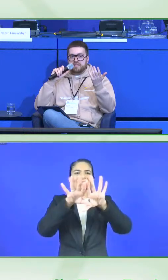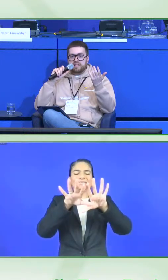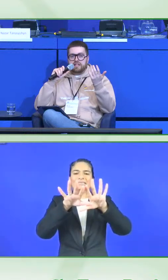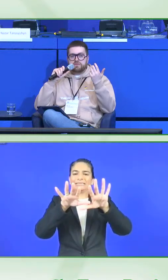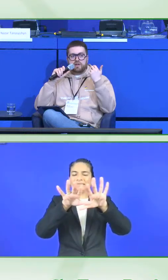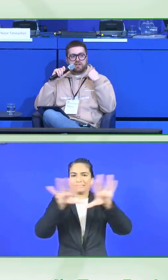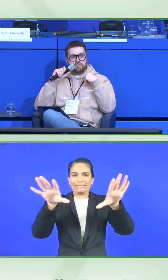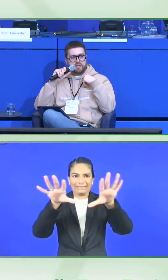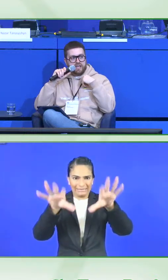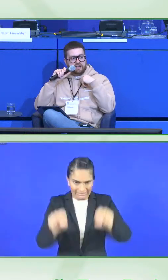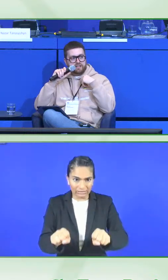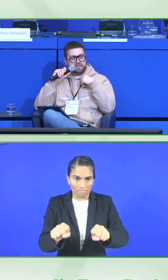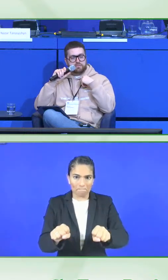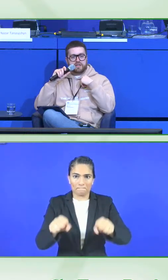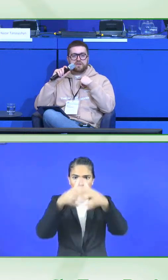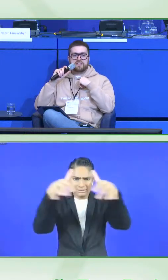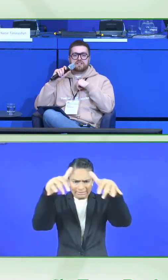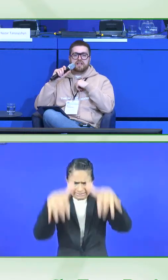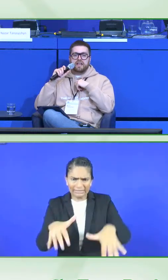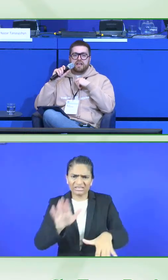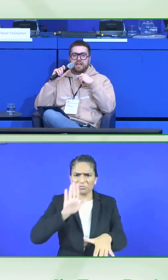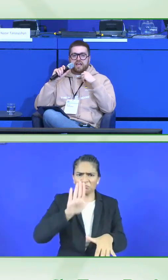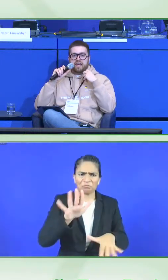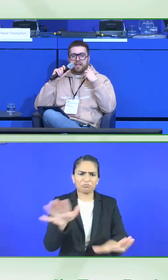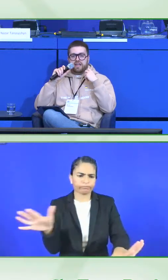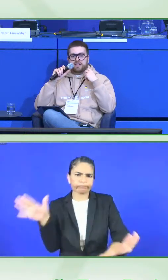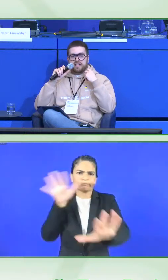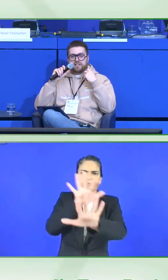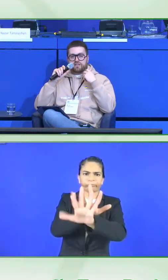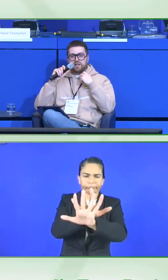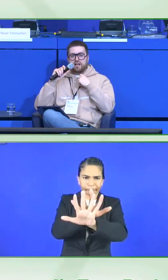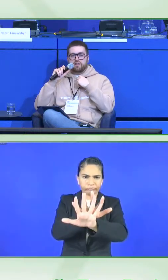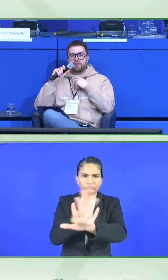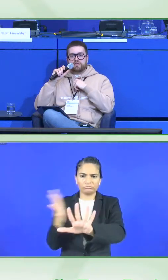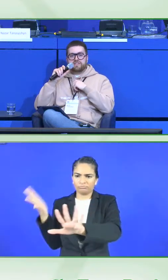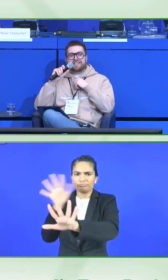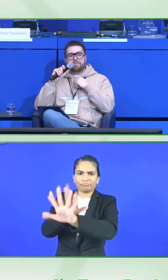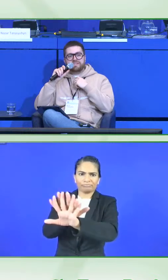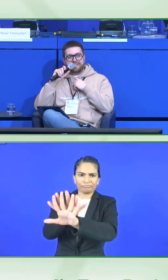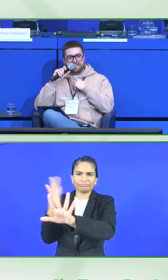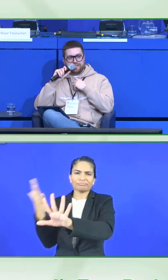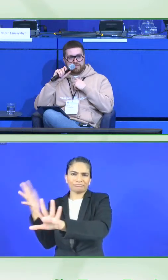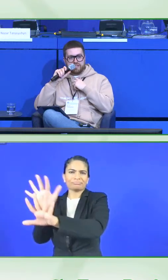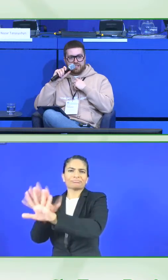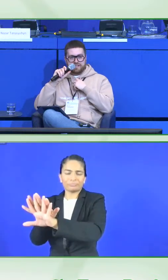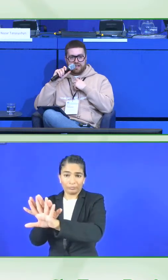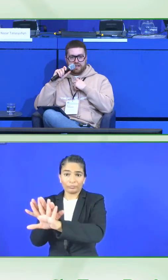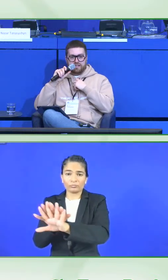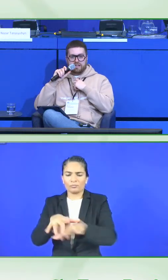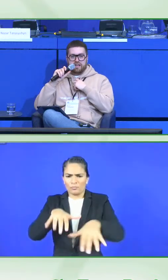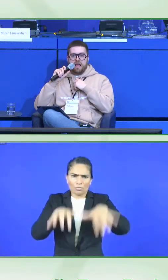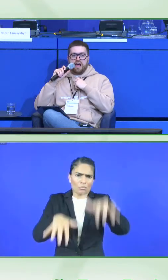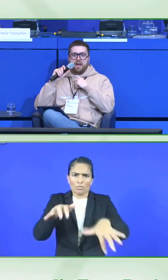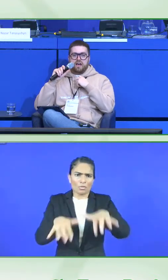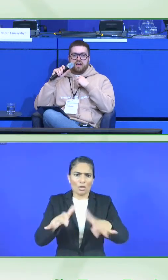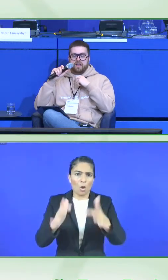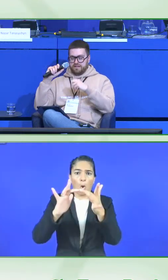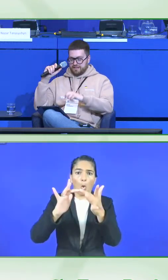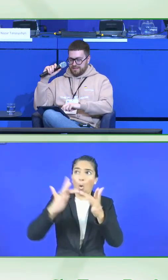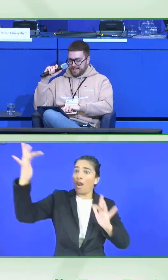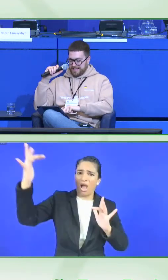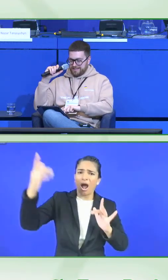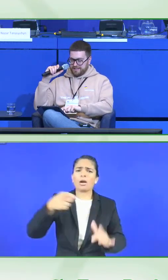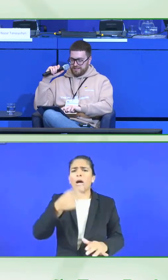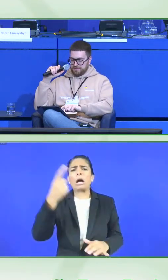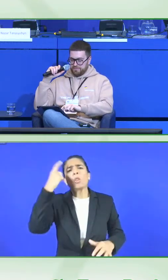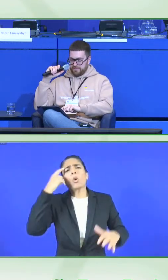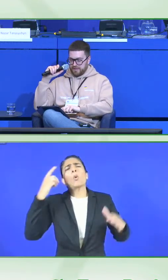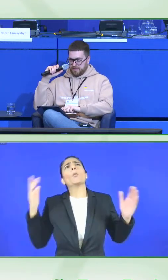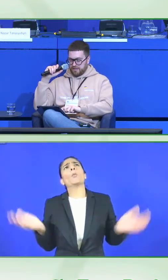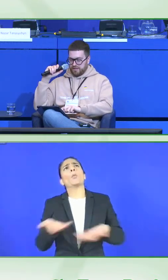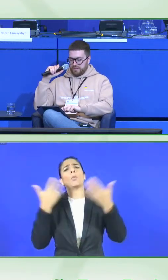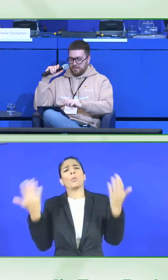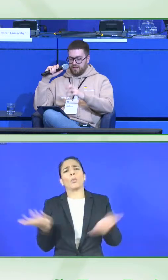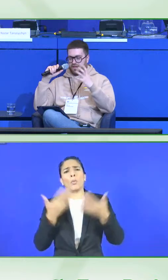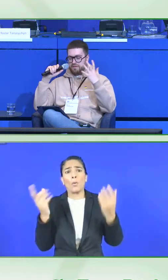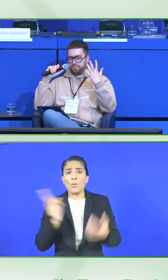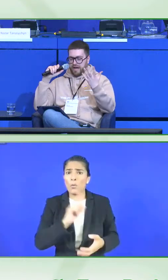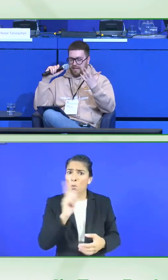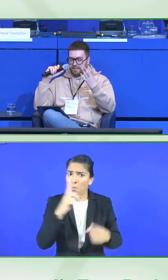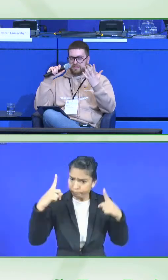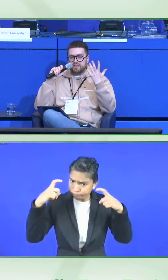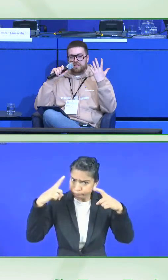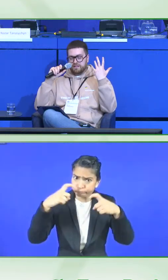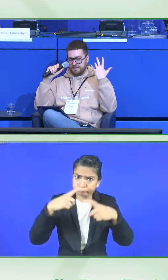the table, because I wanted to tell that Ukraine performed a complex of disability reform.